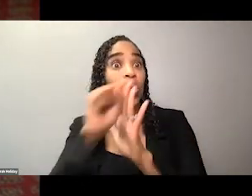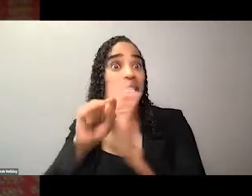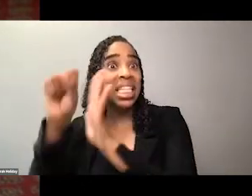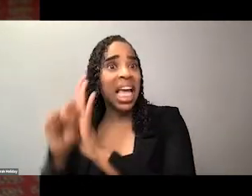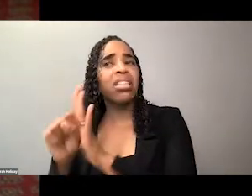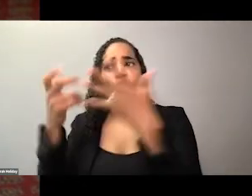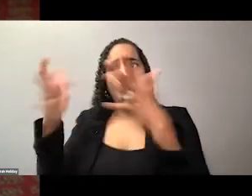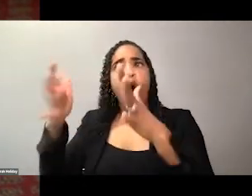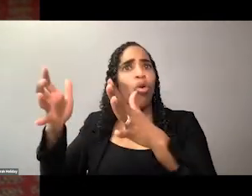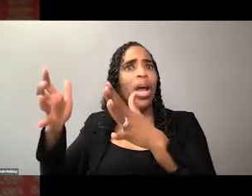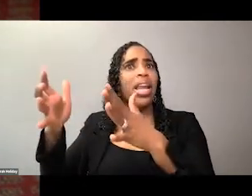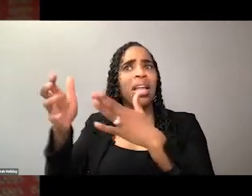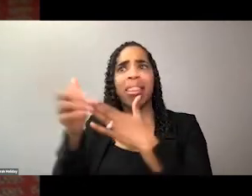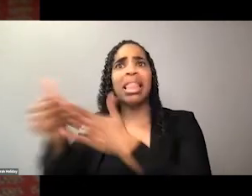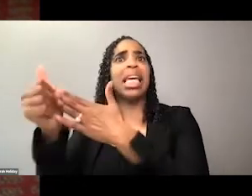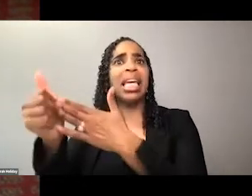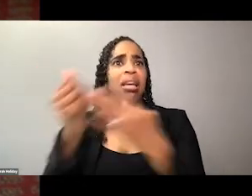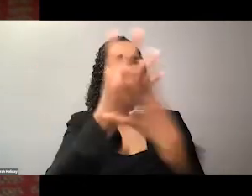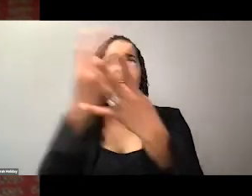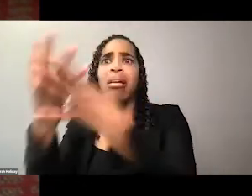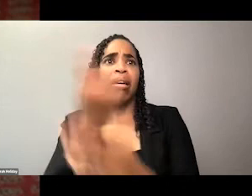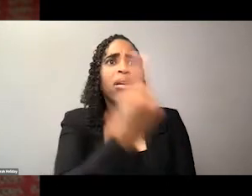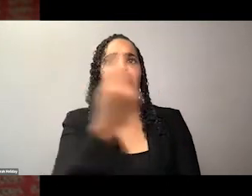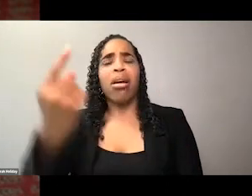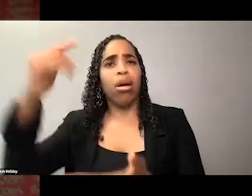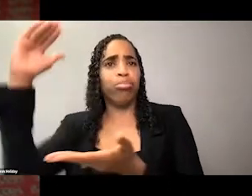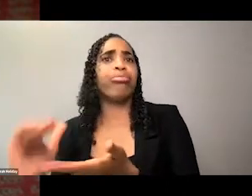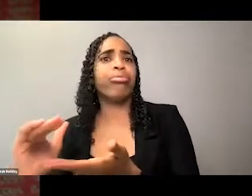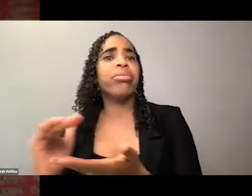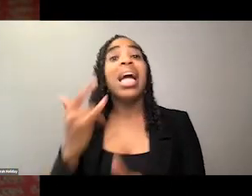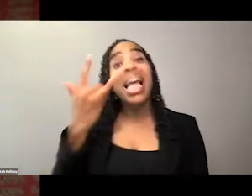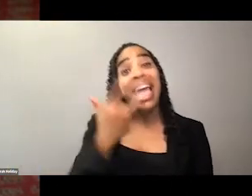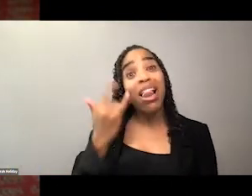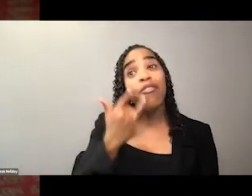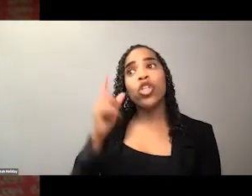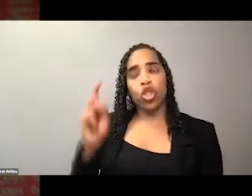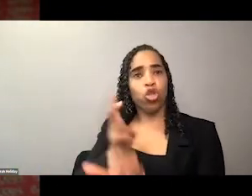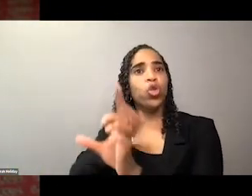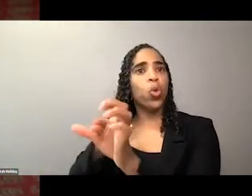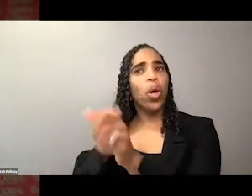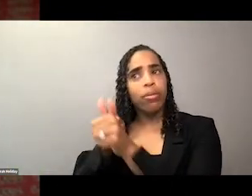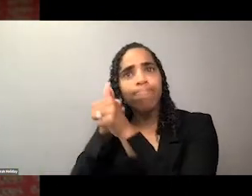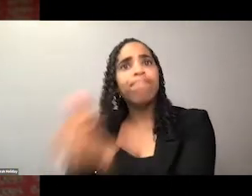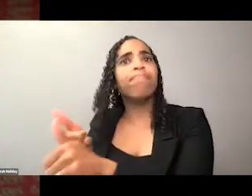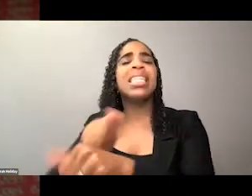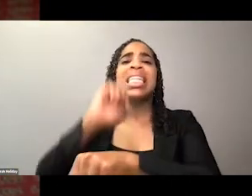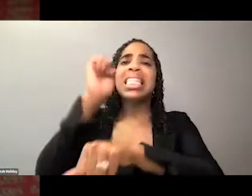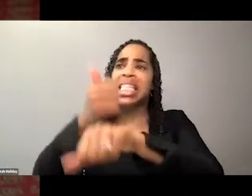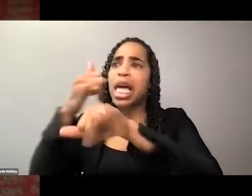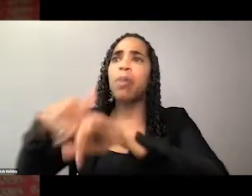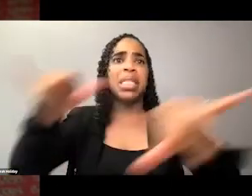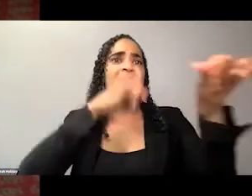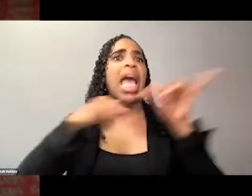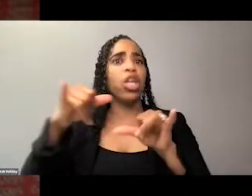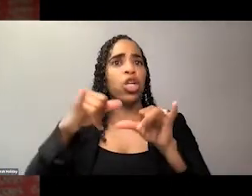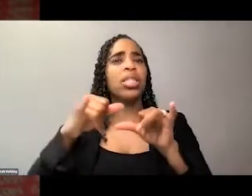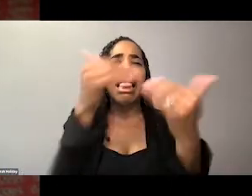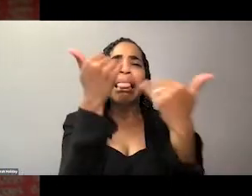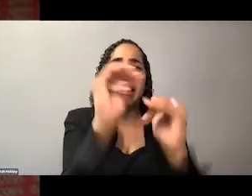California must join these states and the international community to set clear standards and limits on the use of solitary confinement.